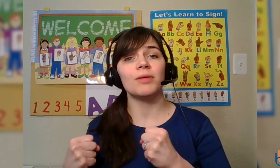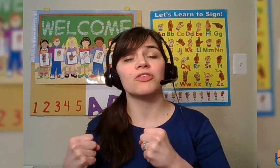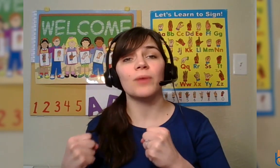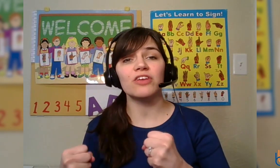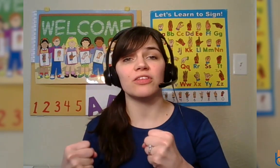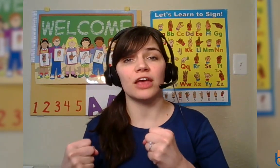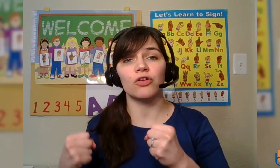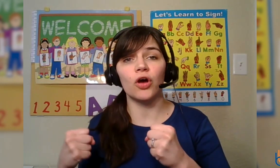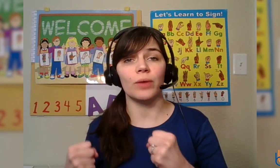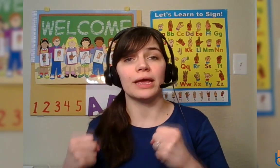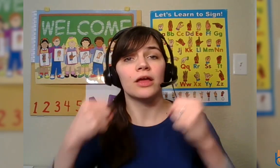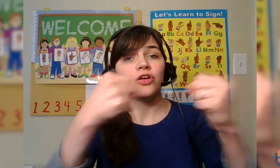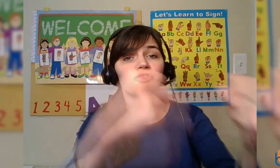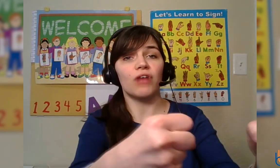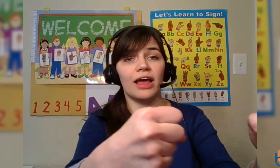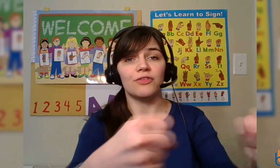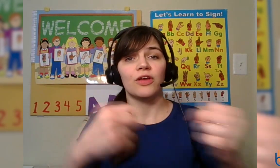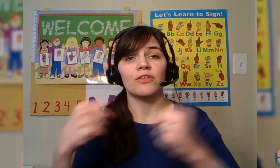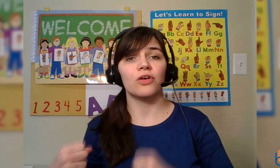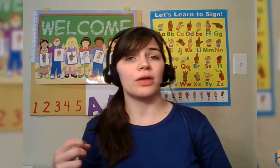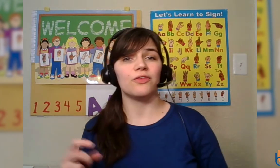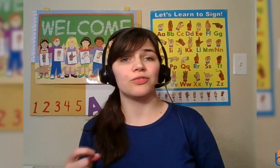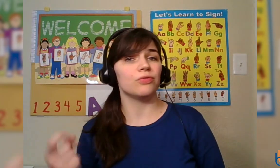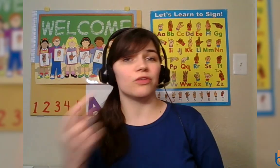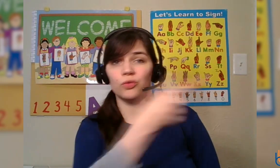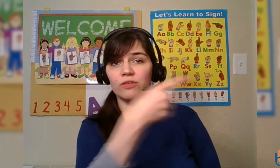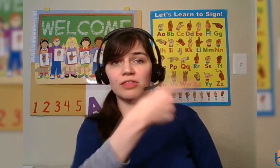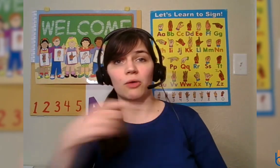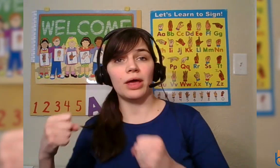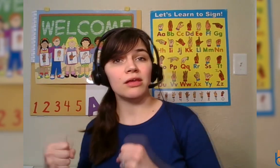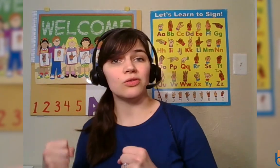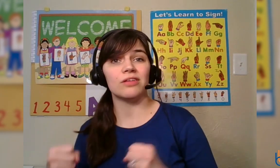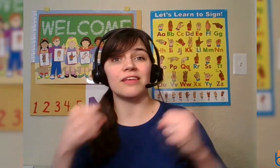in the direction that you're going drive. So if the store's that way, you can say,